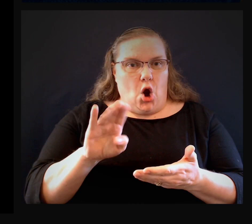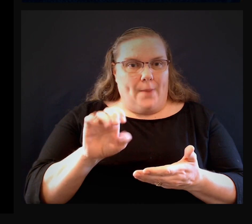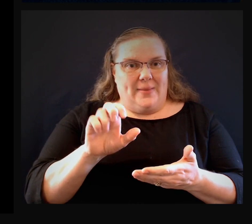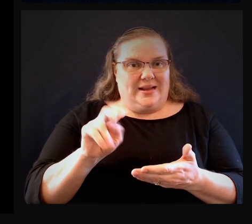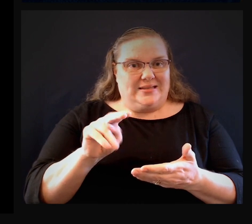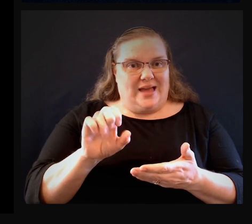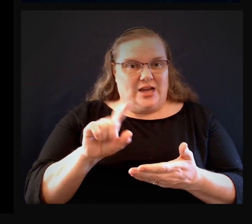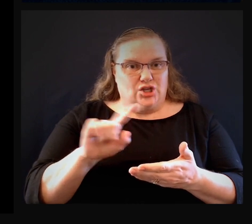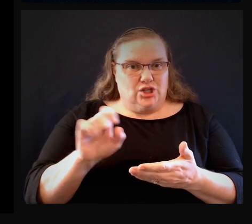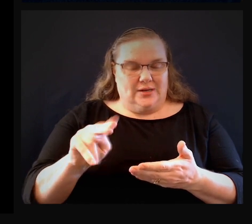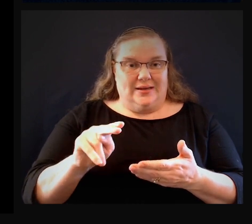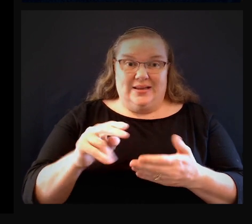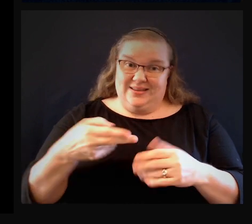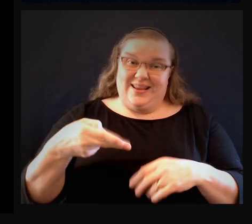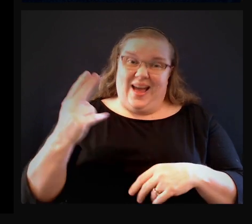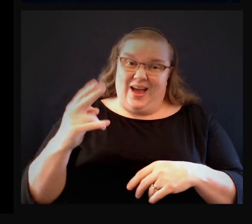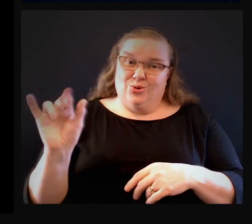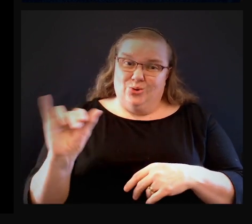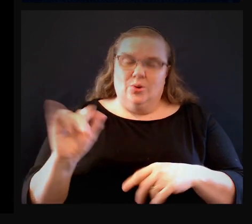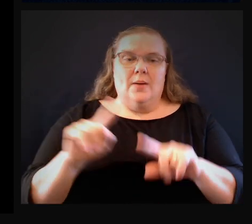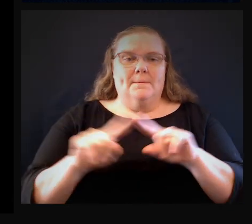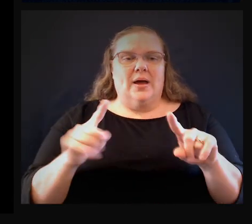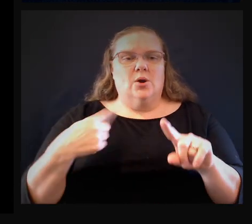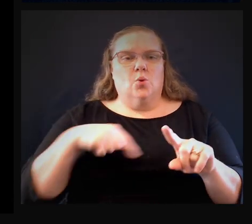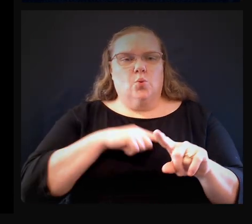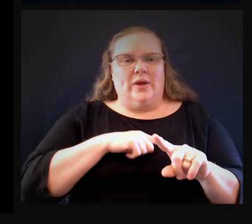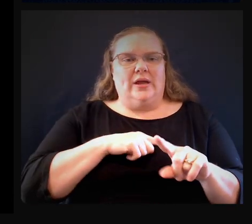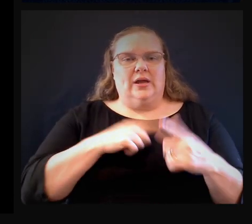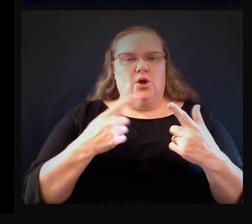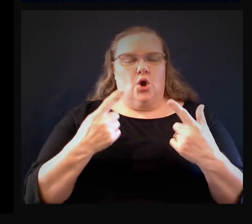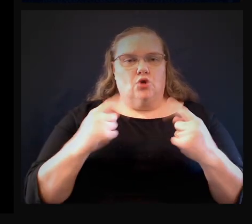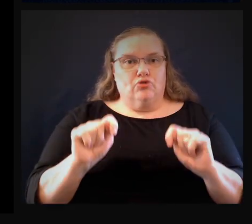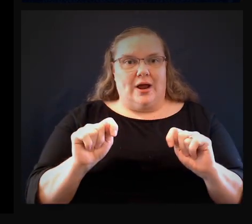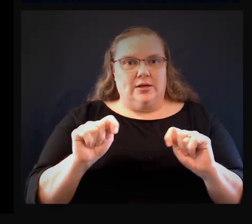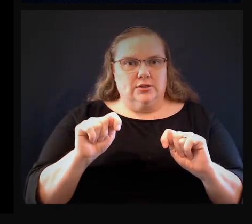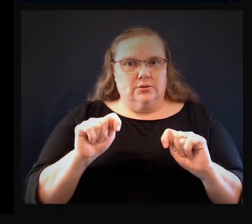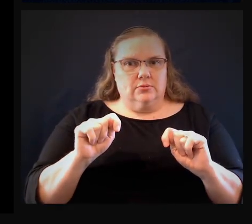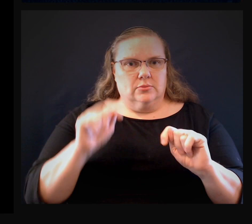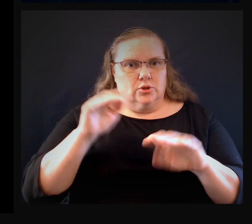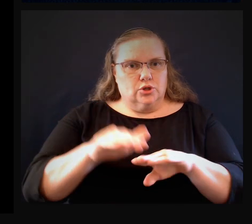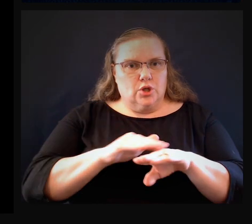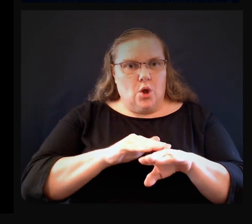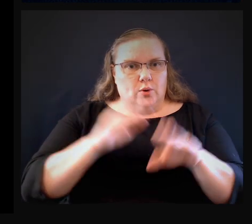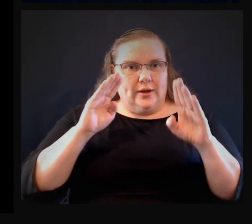Therefore, the video games industry is slowly realizing that whilst we continue to entertain gamers foremost,